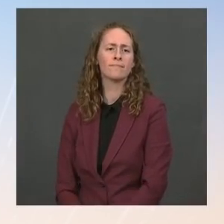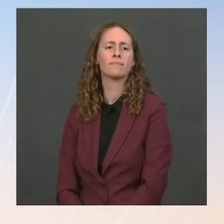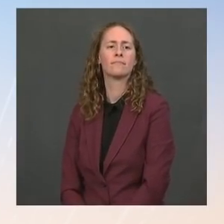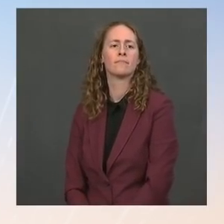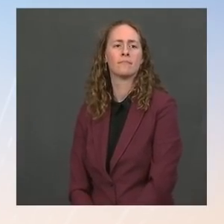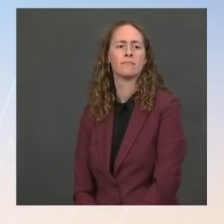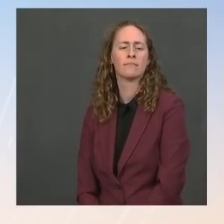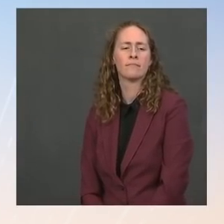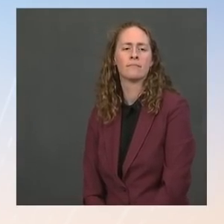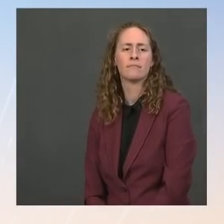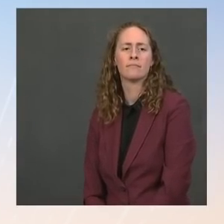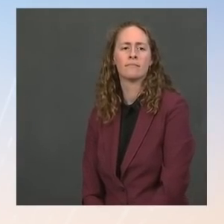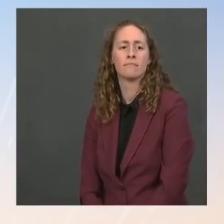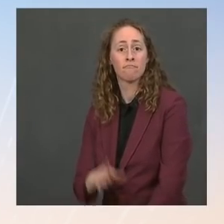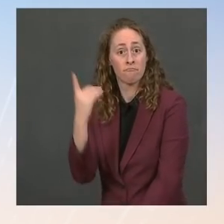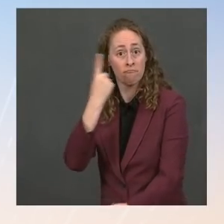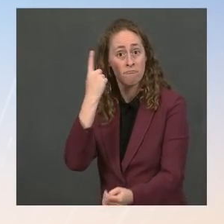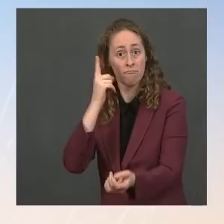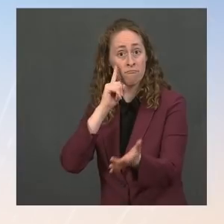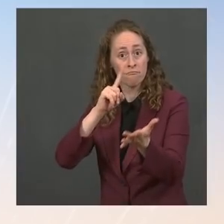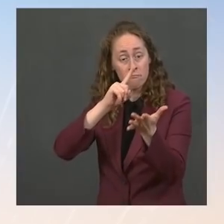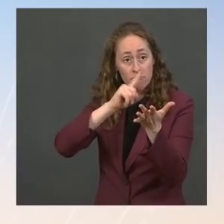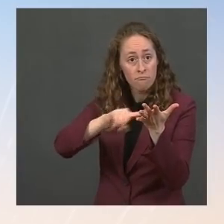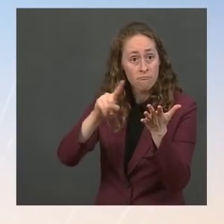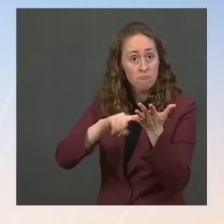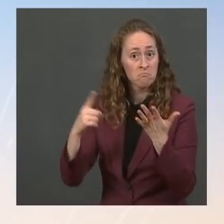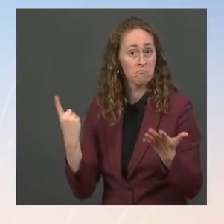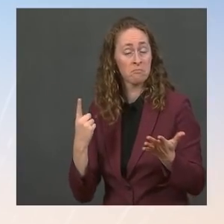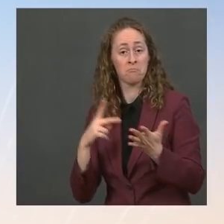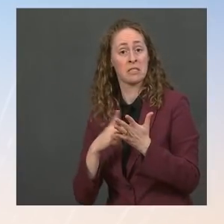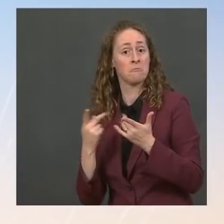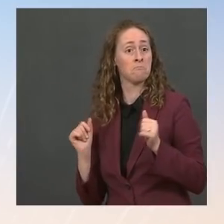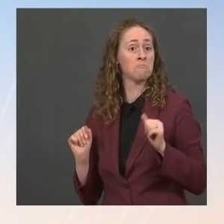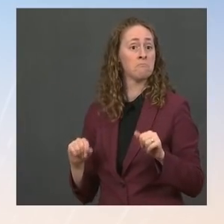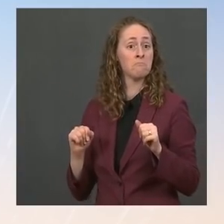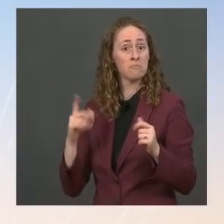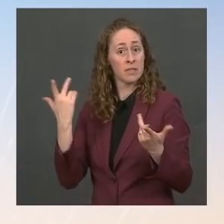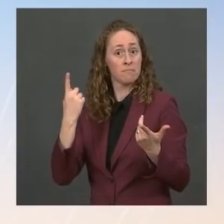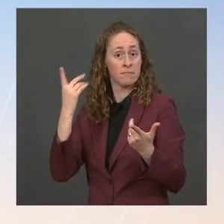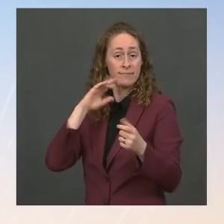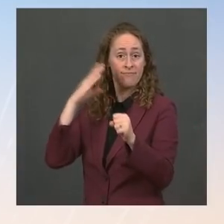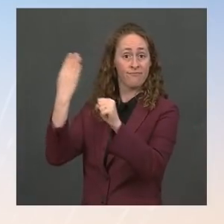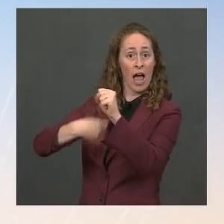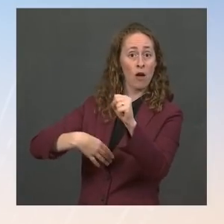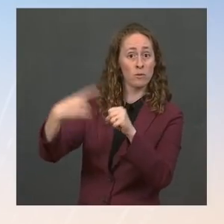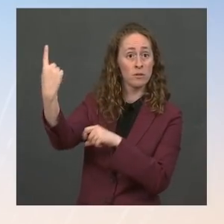Should it be anticipated that someone would be fired, demoted, not promoted, passed over,